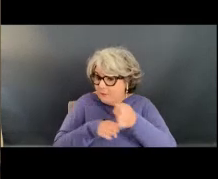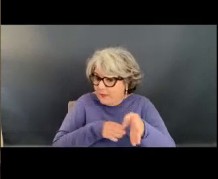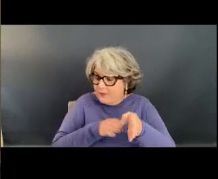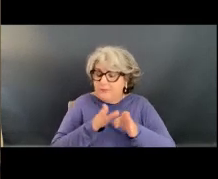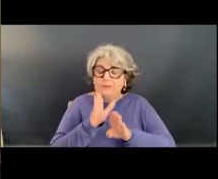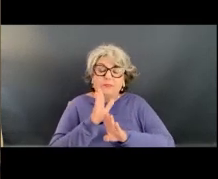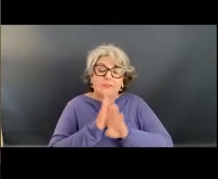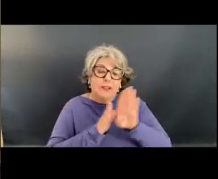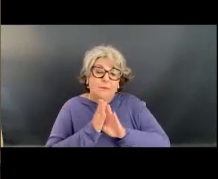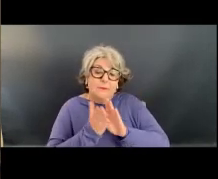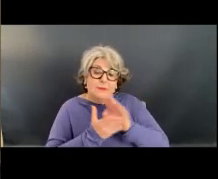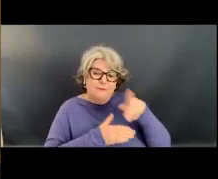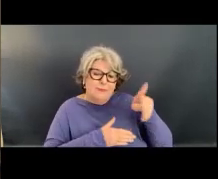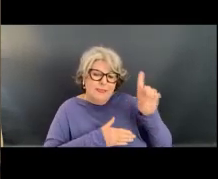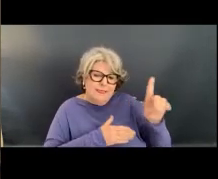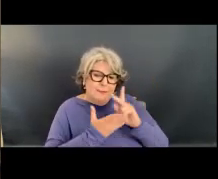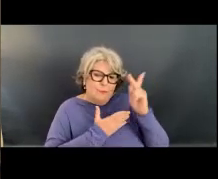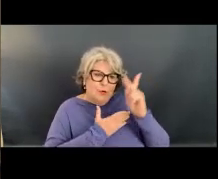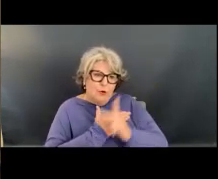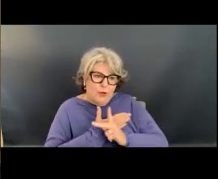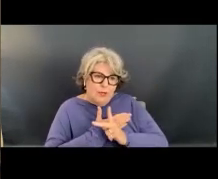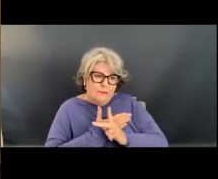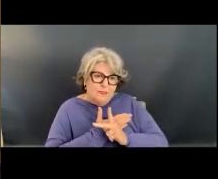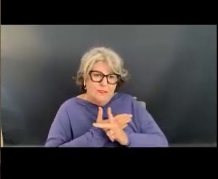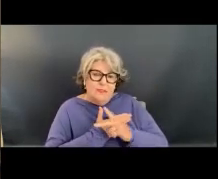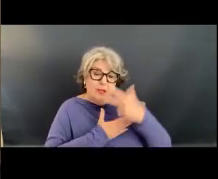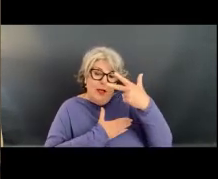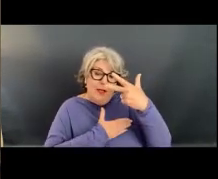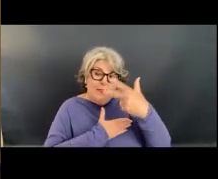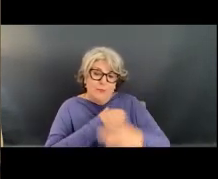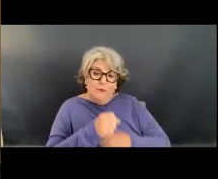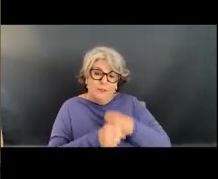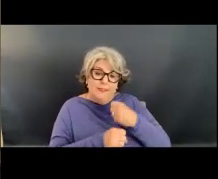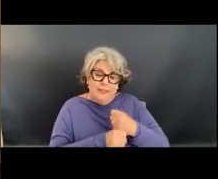programs going to fall under in the next three years under this